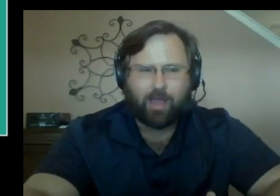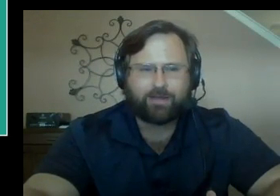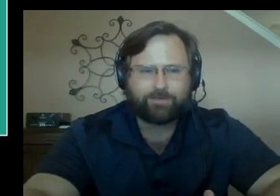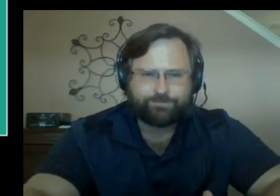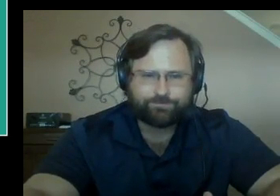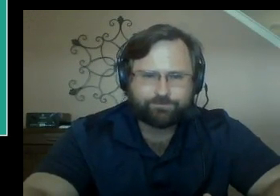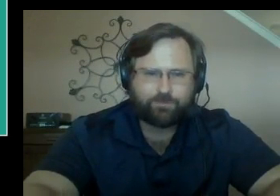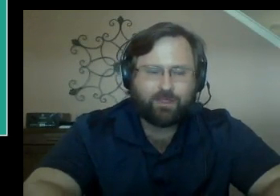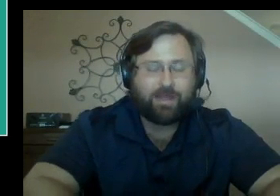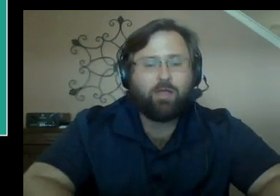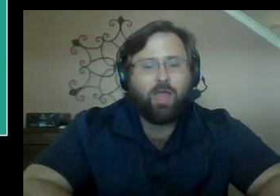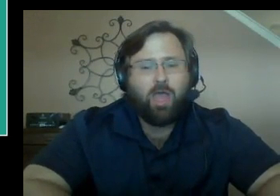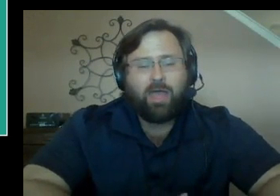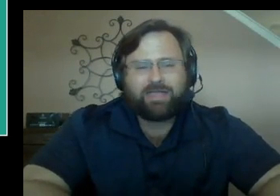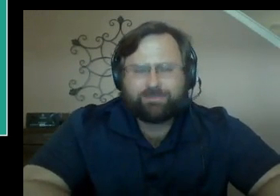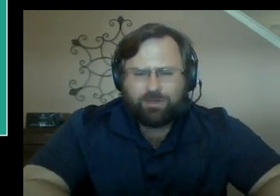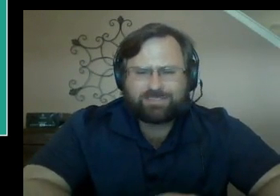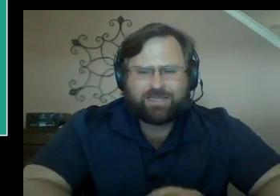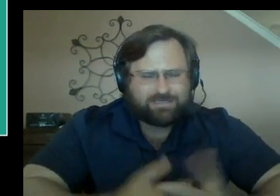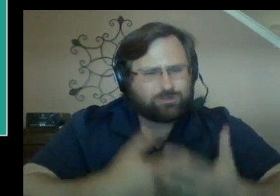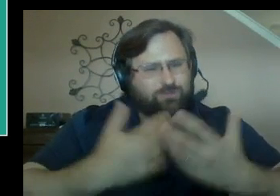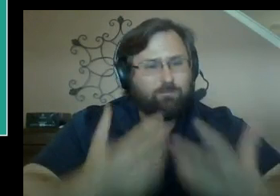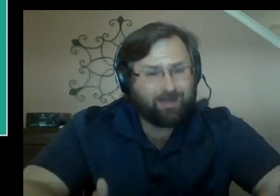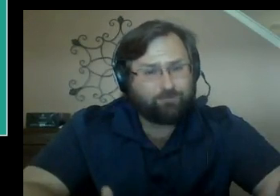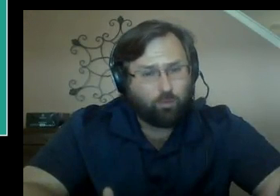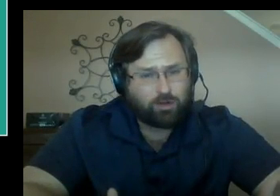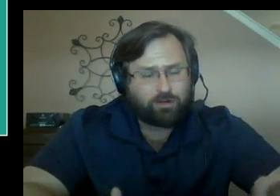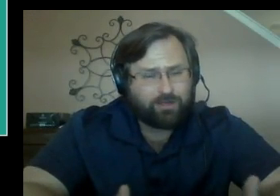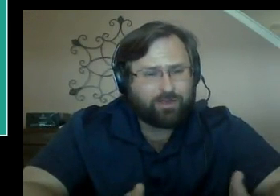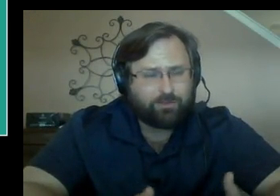now it's important to see that this is sort of a metaphor in the way that we